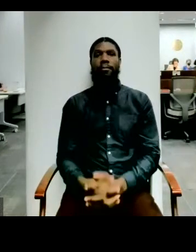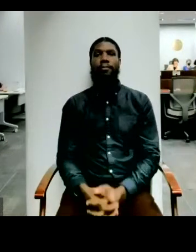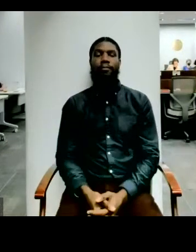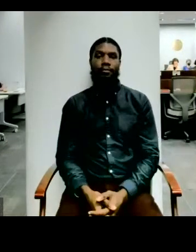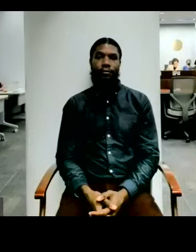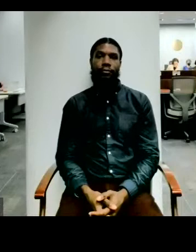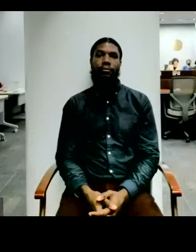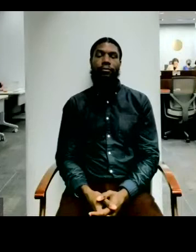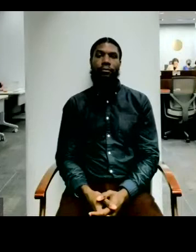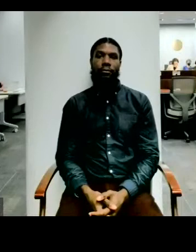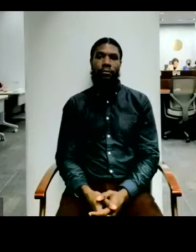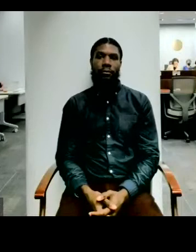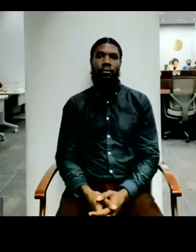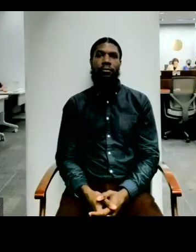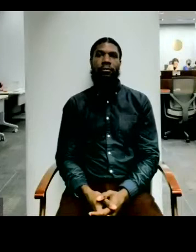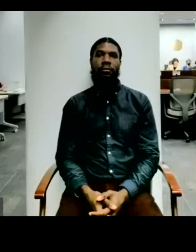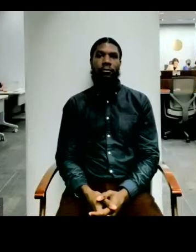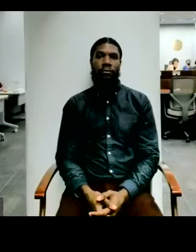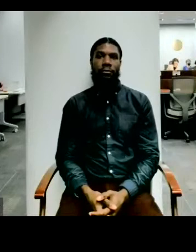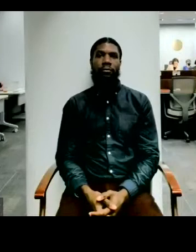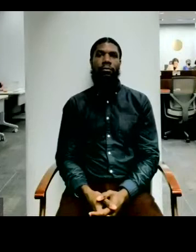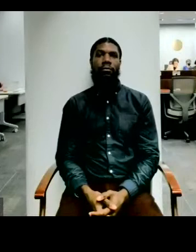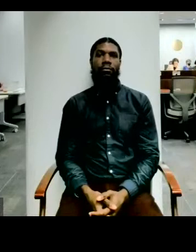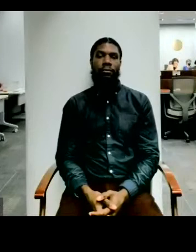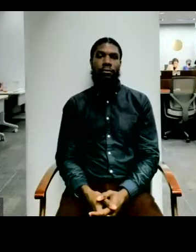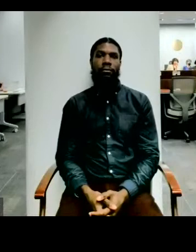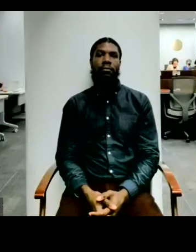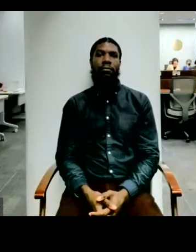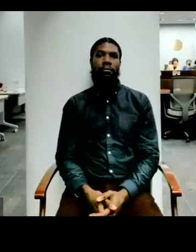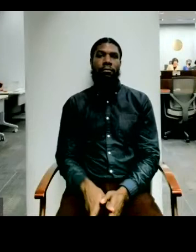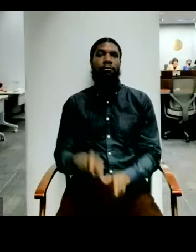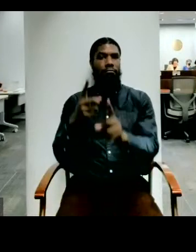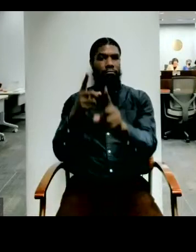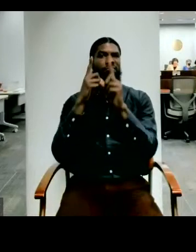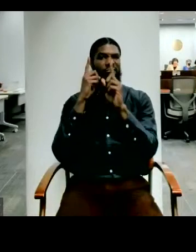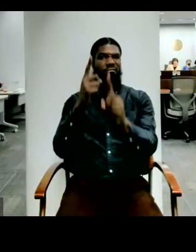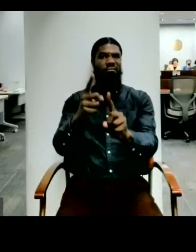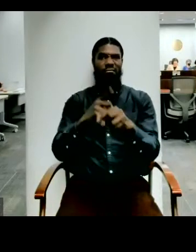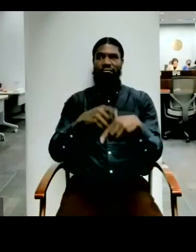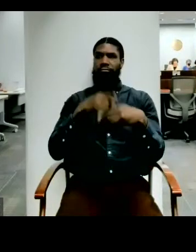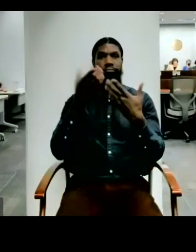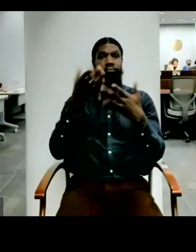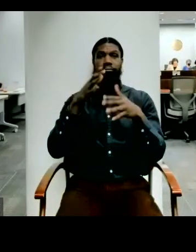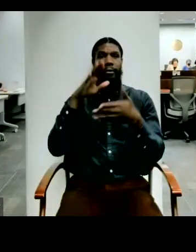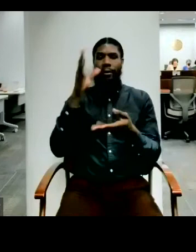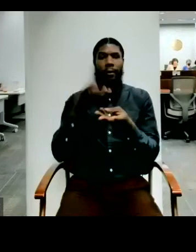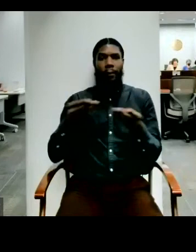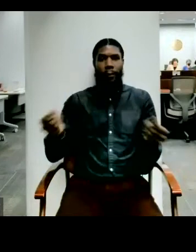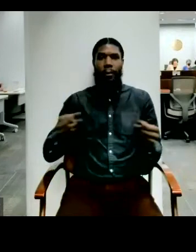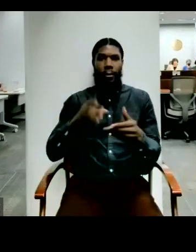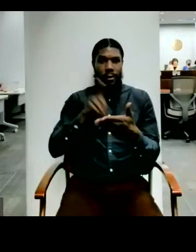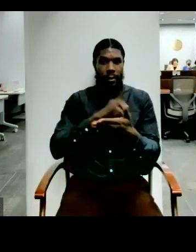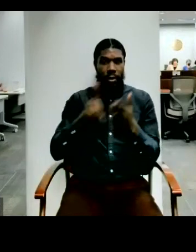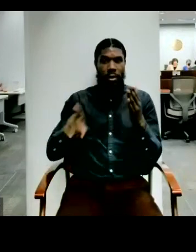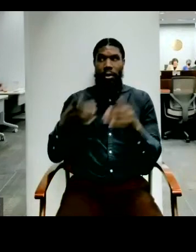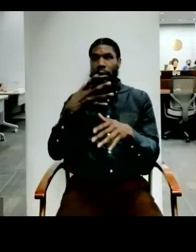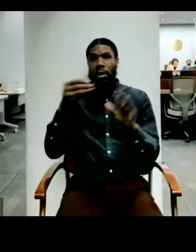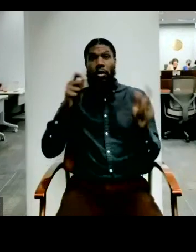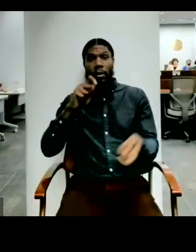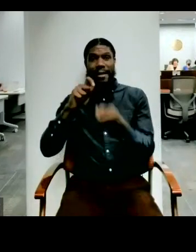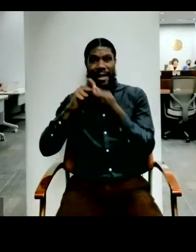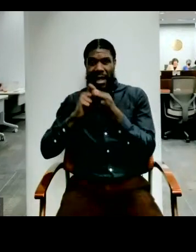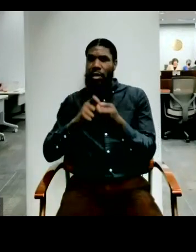goal is to have a workplace free of discrimination or retaliation, then taking adverse actions